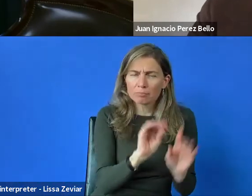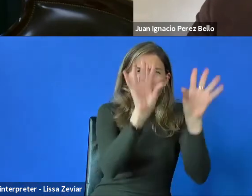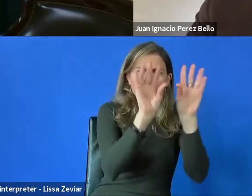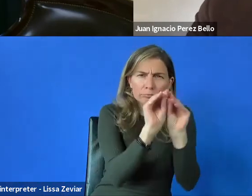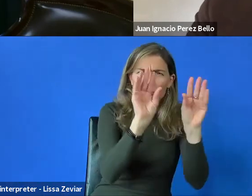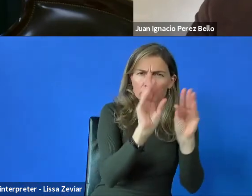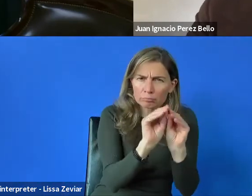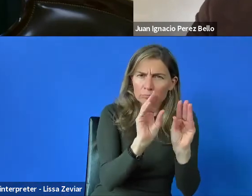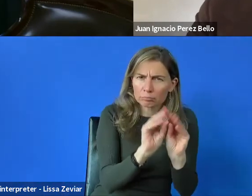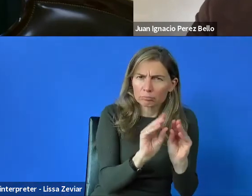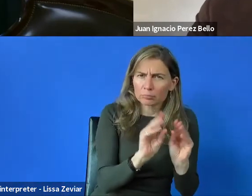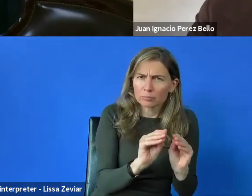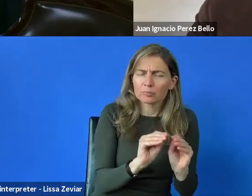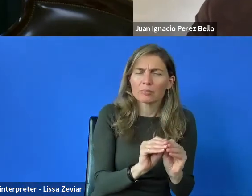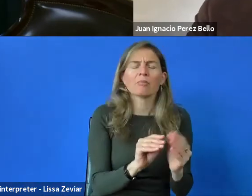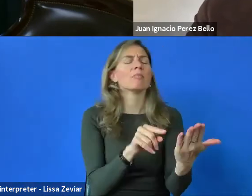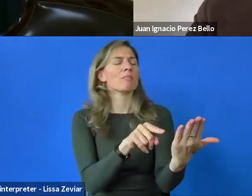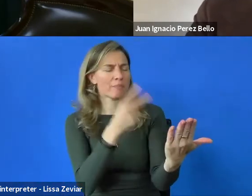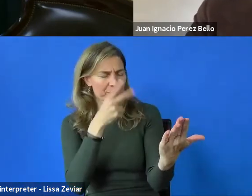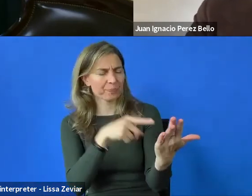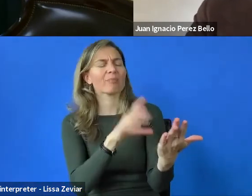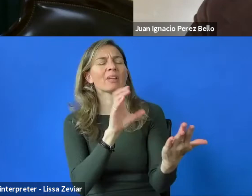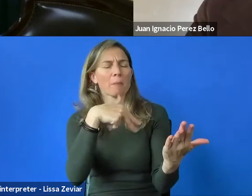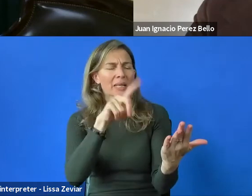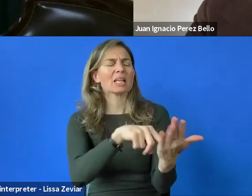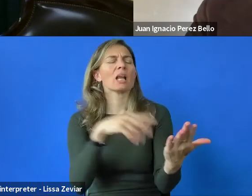with what the CRPD committee has been saying on this procedure.